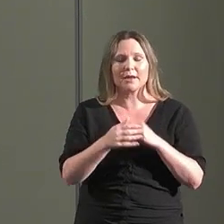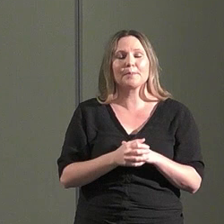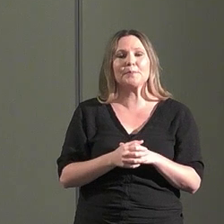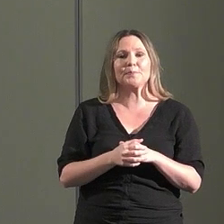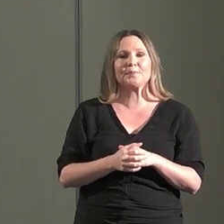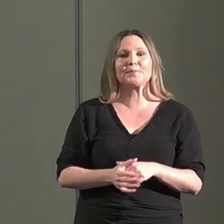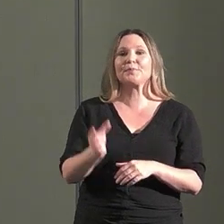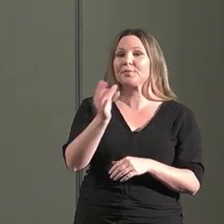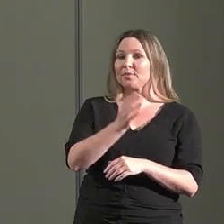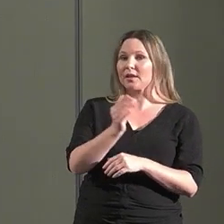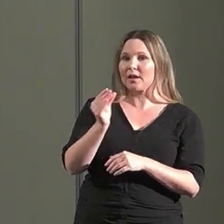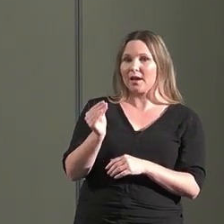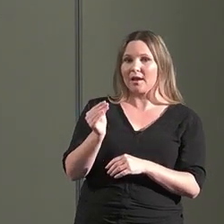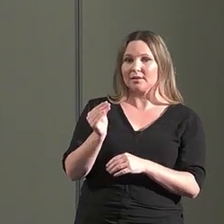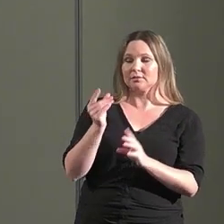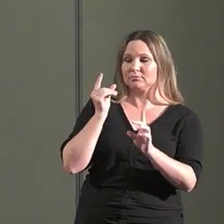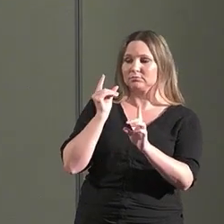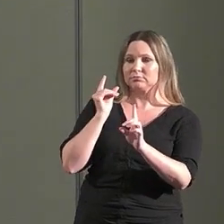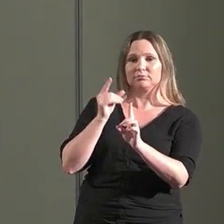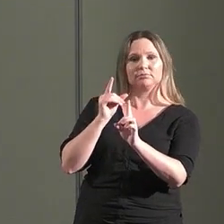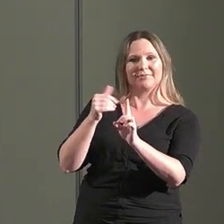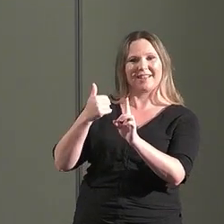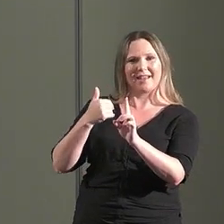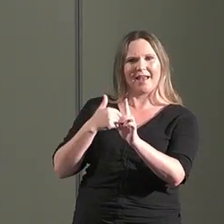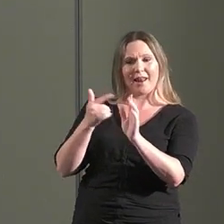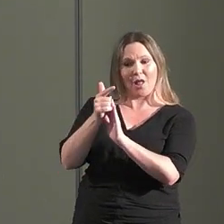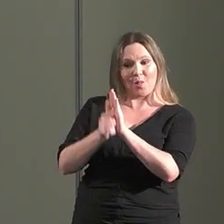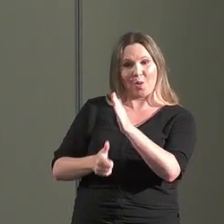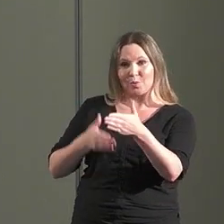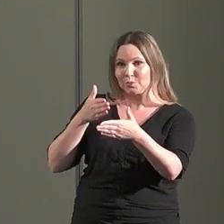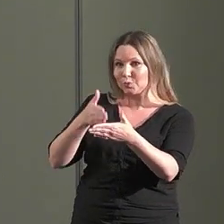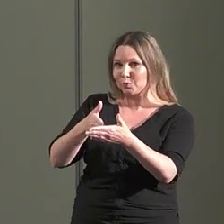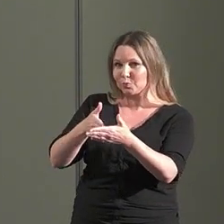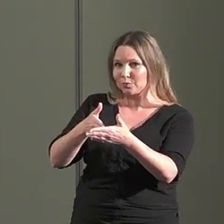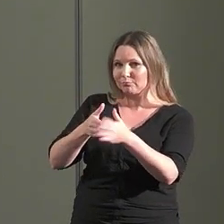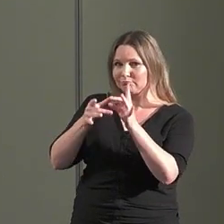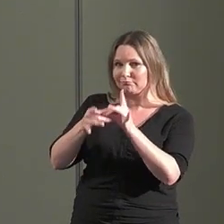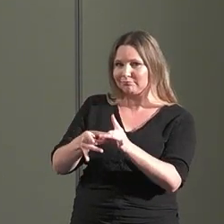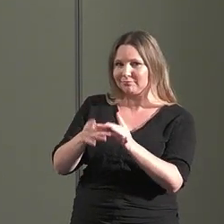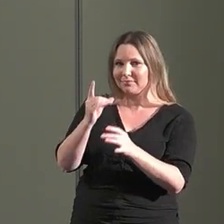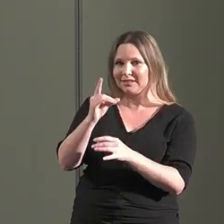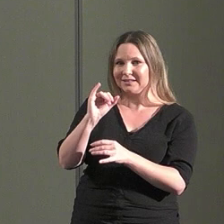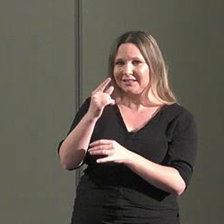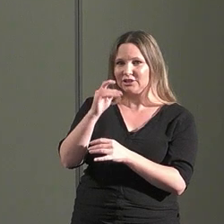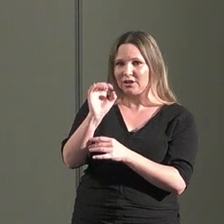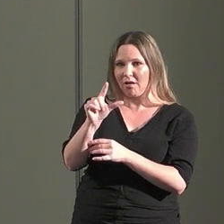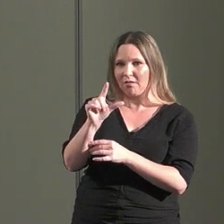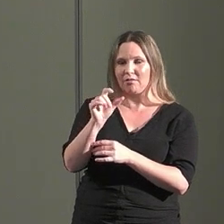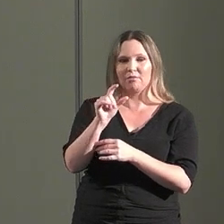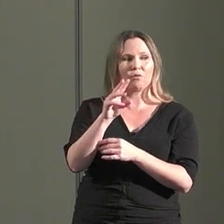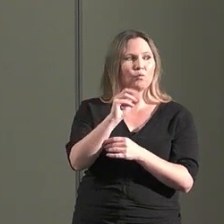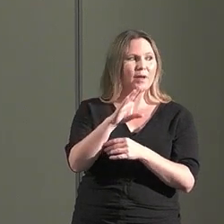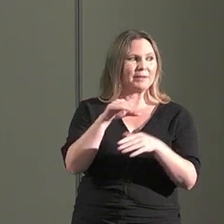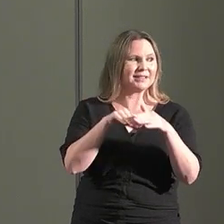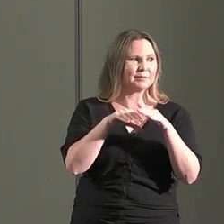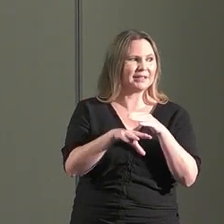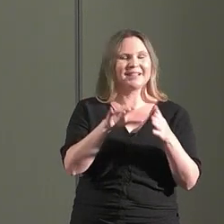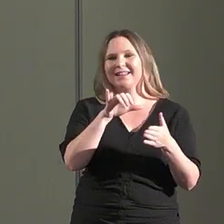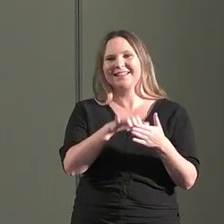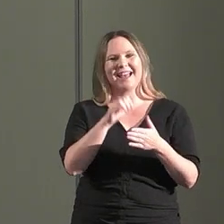And have they had a lawsuit related to digital or web accessibility this is not widely available.